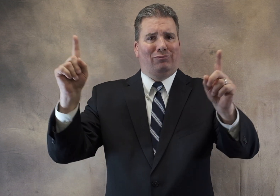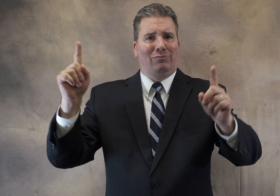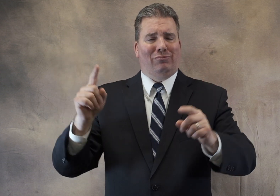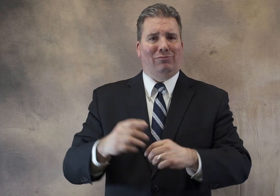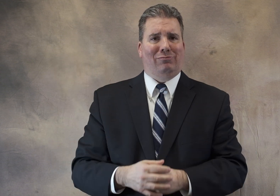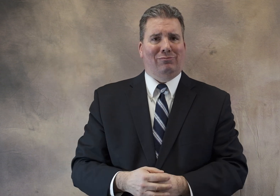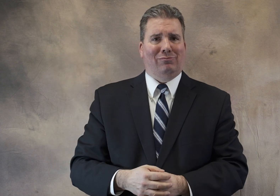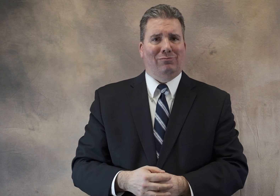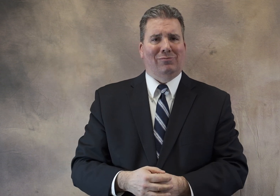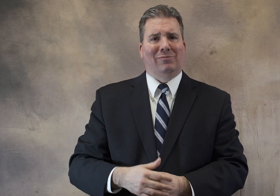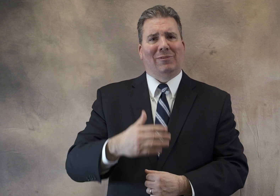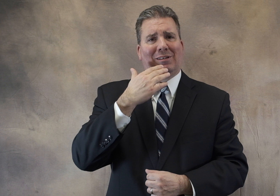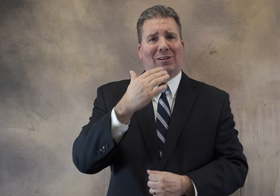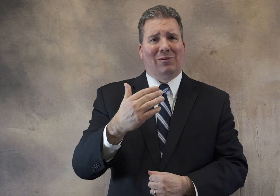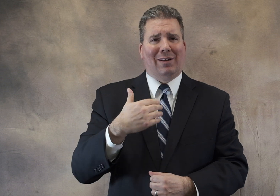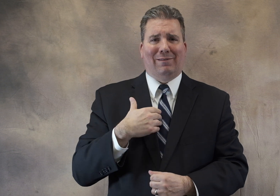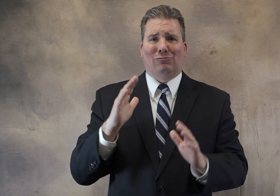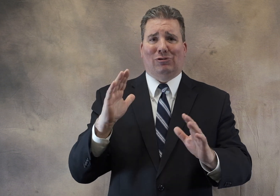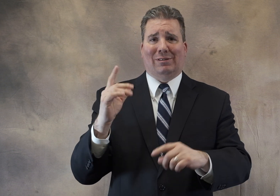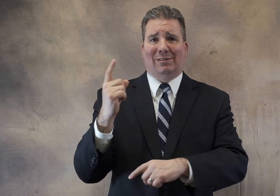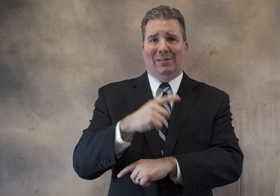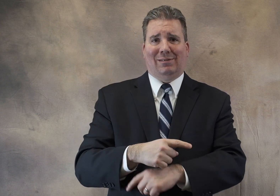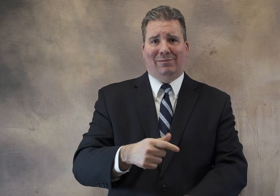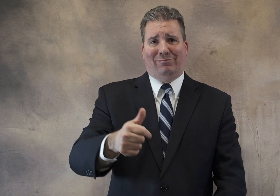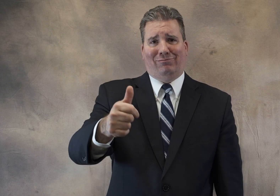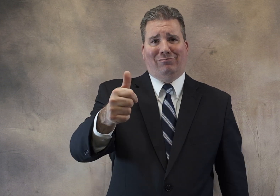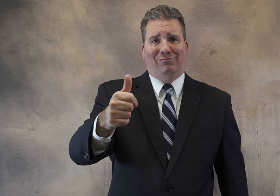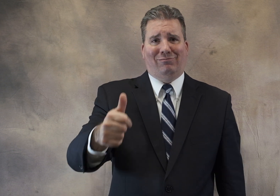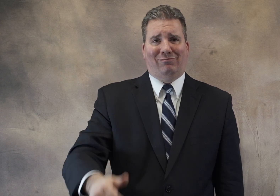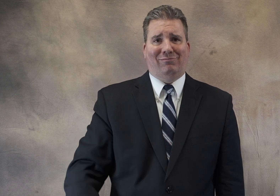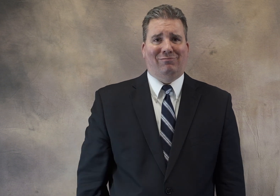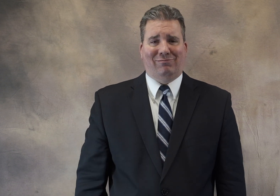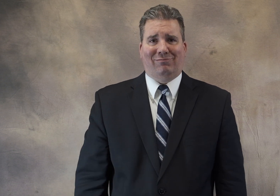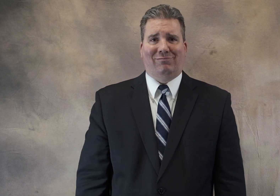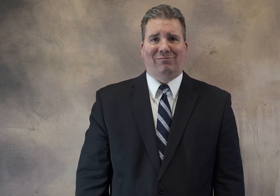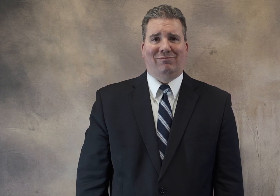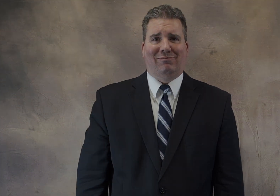or in case of a roadside emergency. Thank you and have a great day!